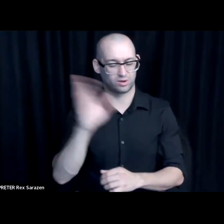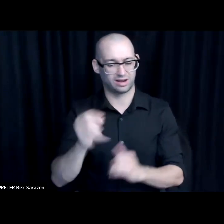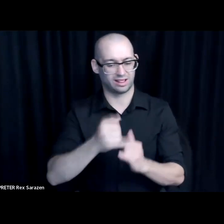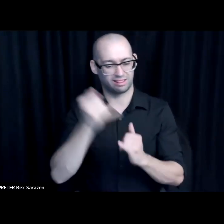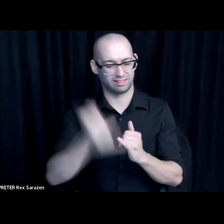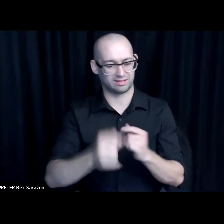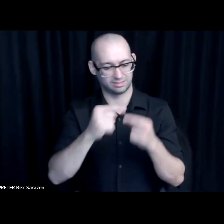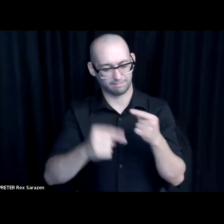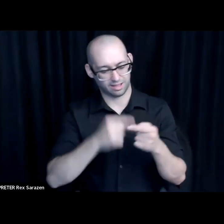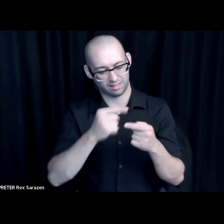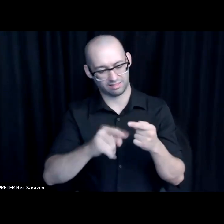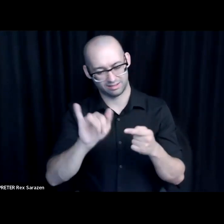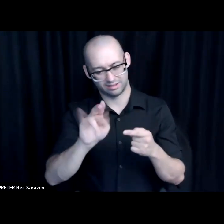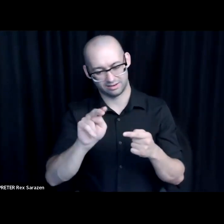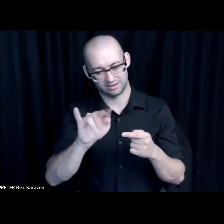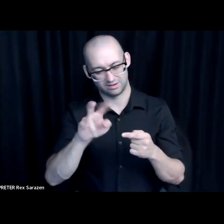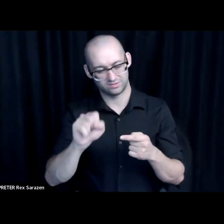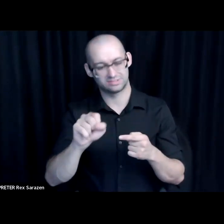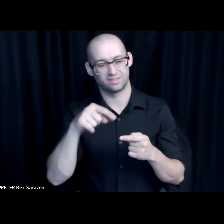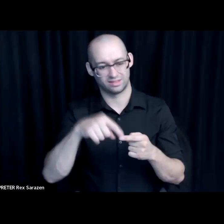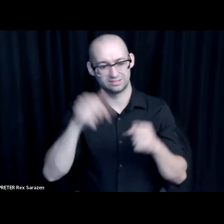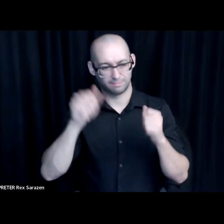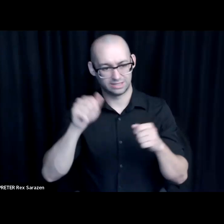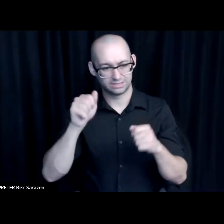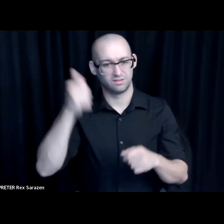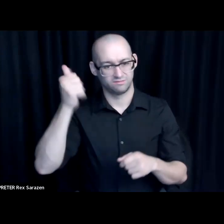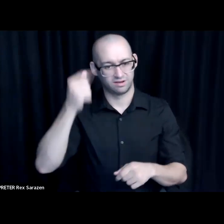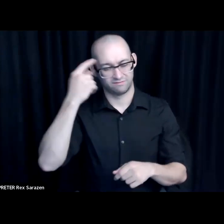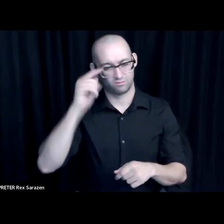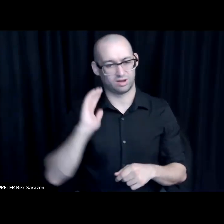as a possible funding source. So thank you, Scott. Oh, you're very welcome, and I want to thank